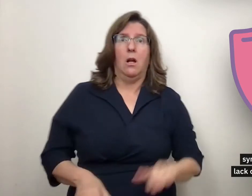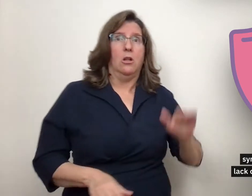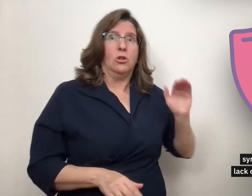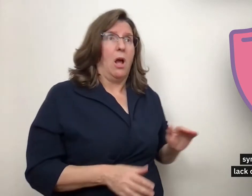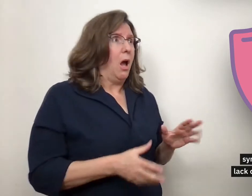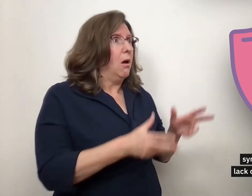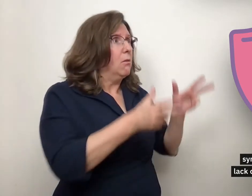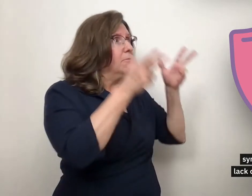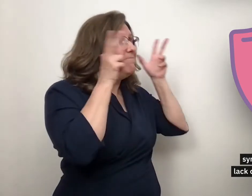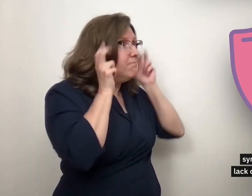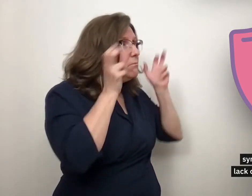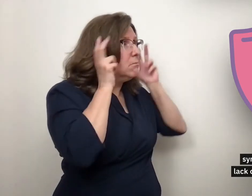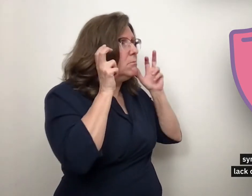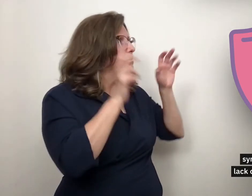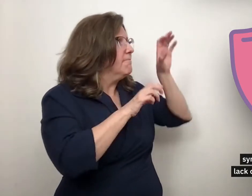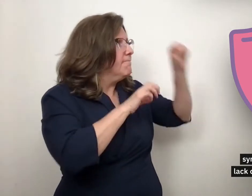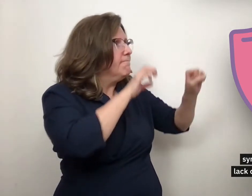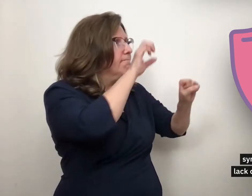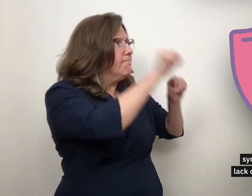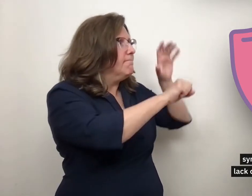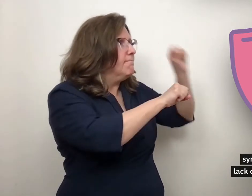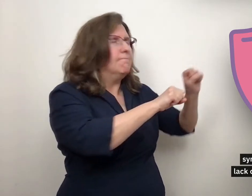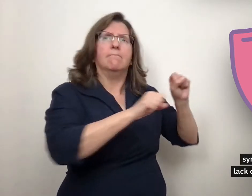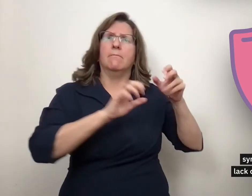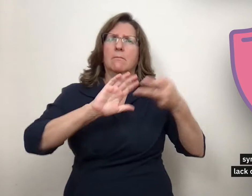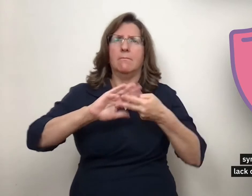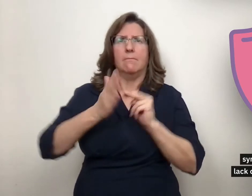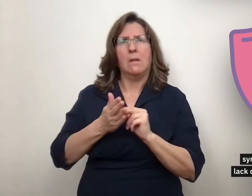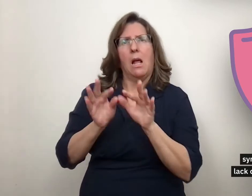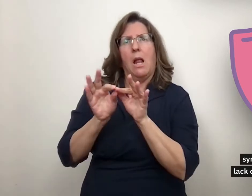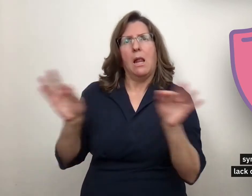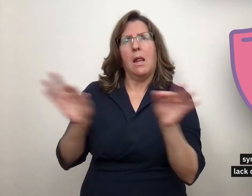The brain tries to make sense of the inferior input to decipher patterns.